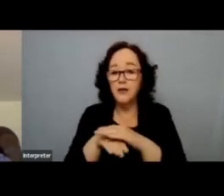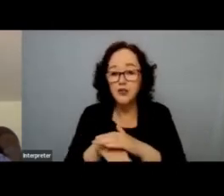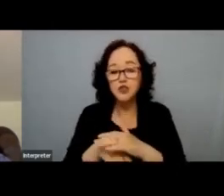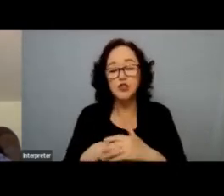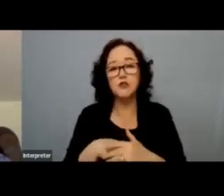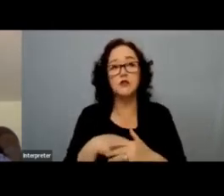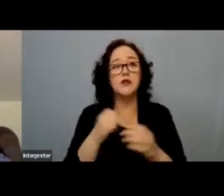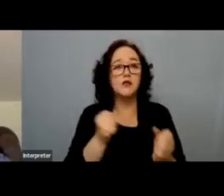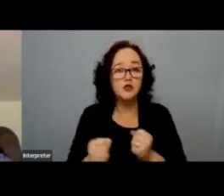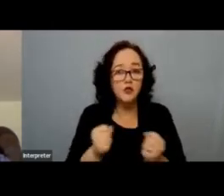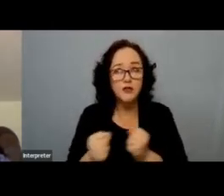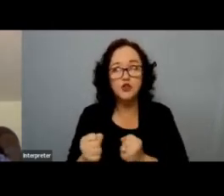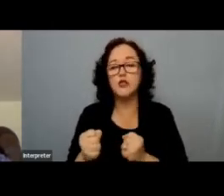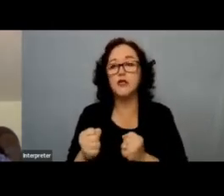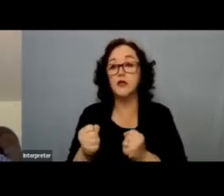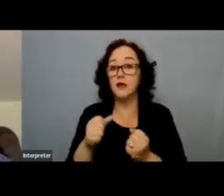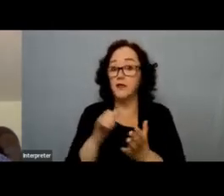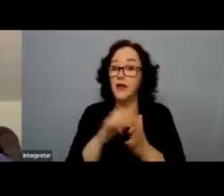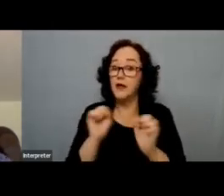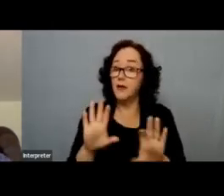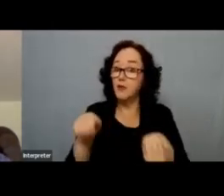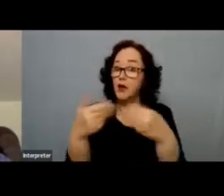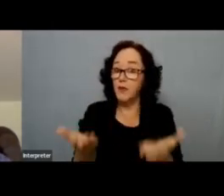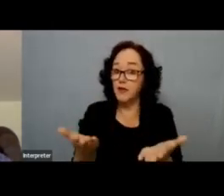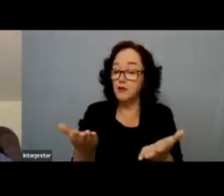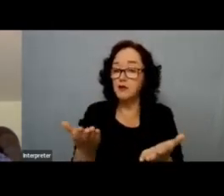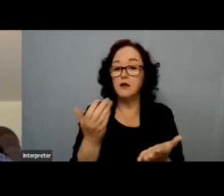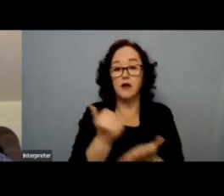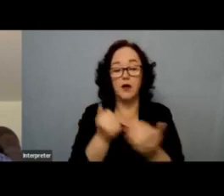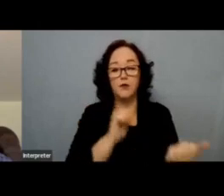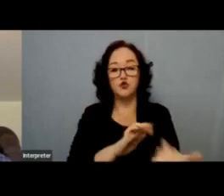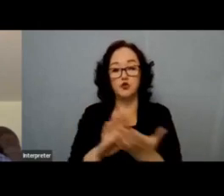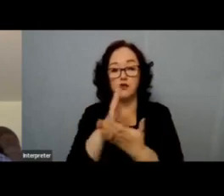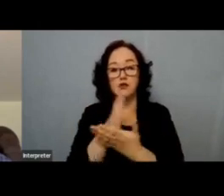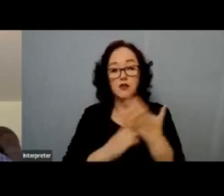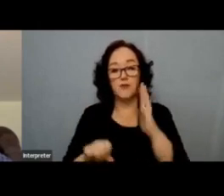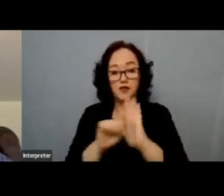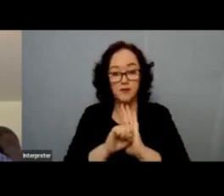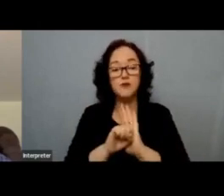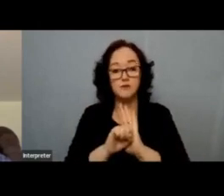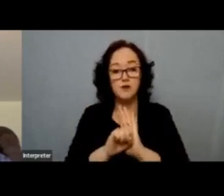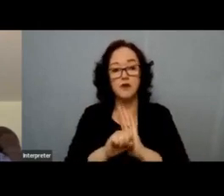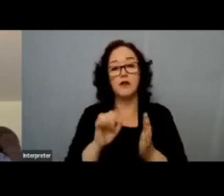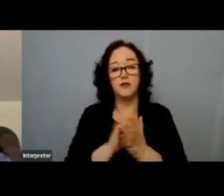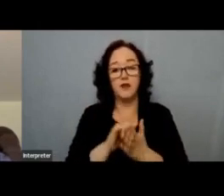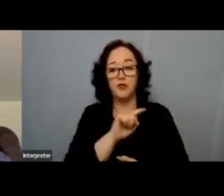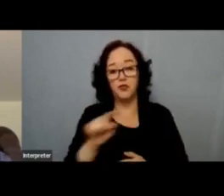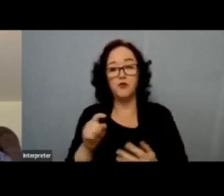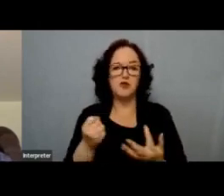that can be recommended to address some of the symptoms that brain injury survivors may experience. Things like problems